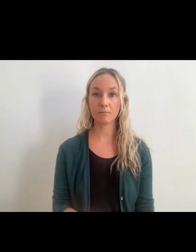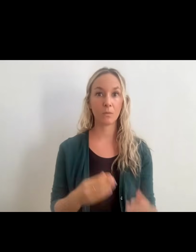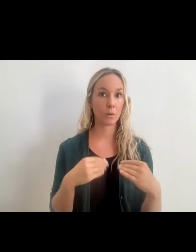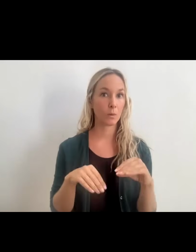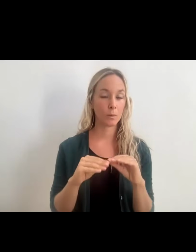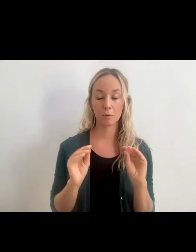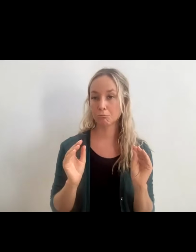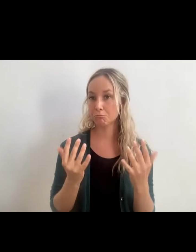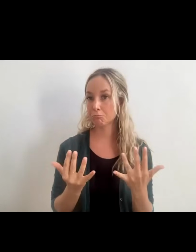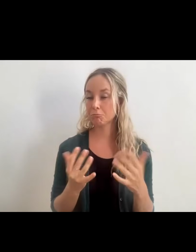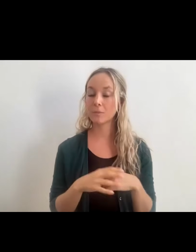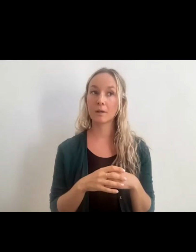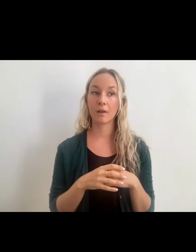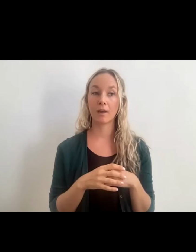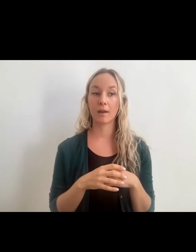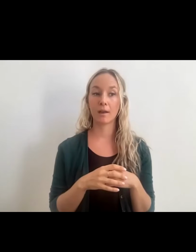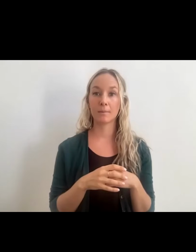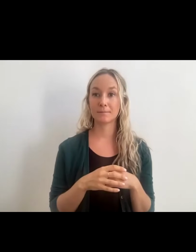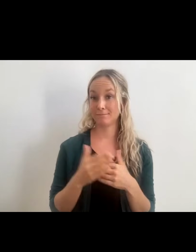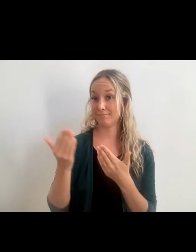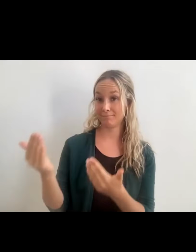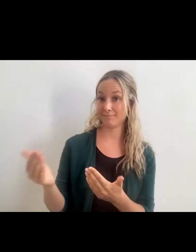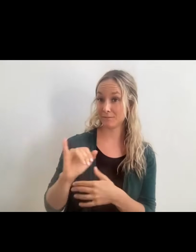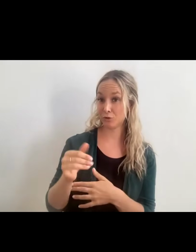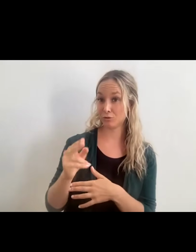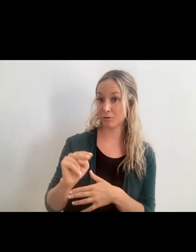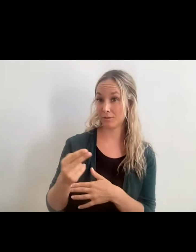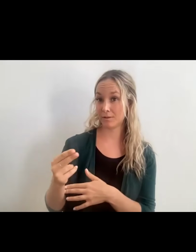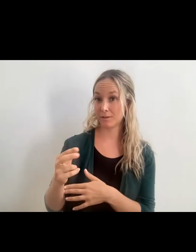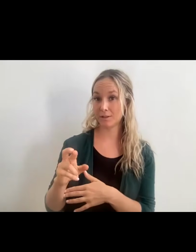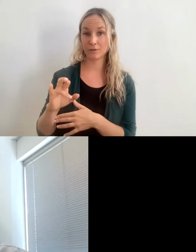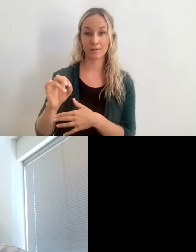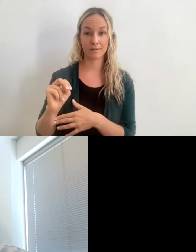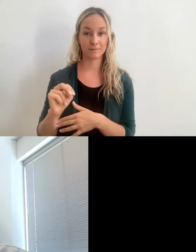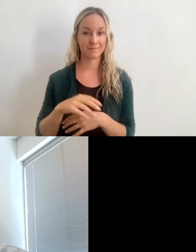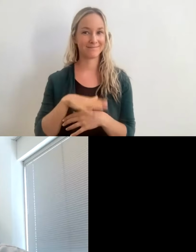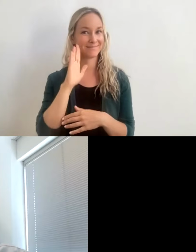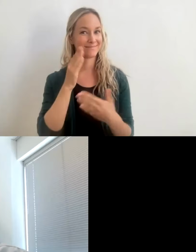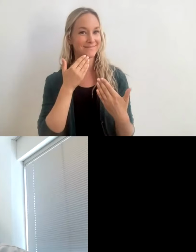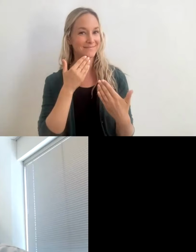John Herrion, I'm the director of disability rights for the New York State Division of Human Rights, Really